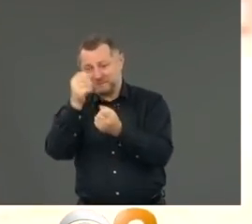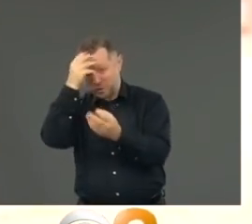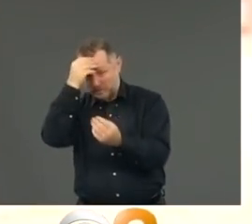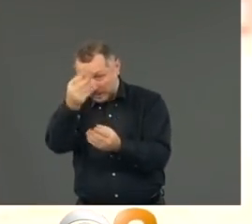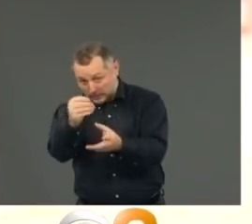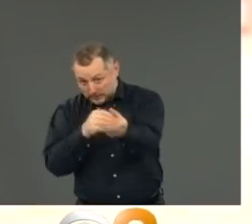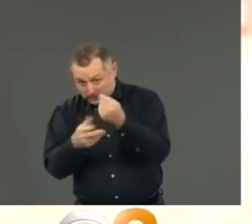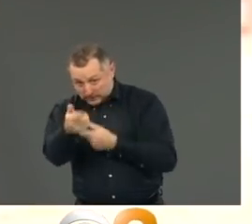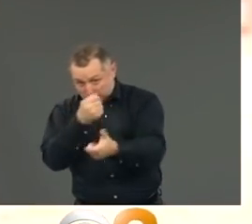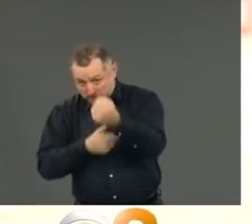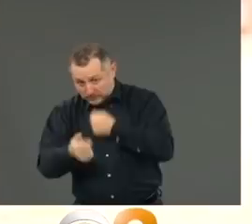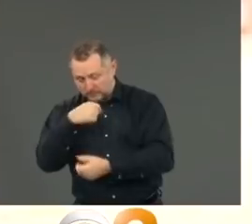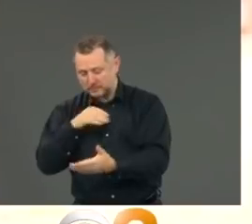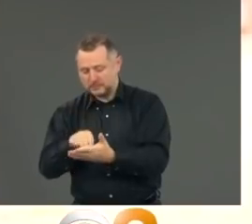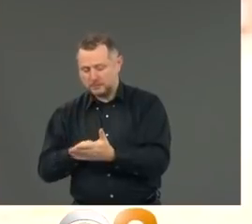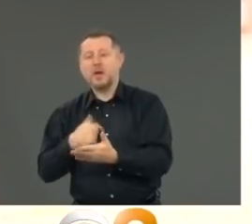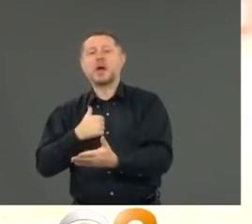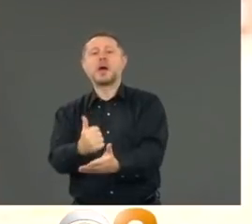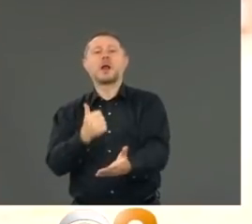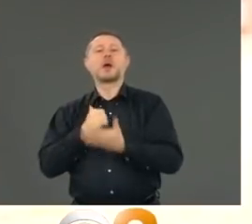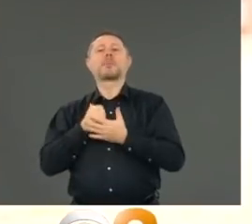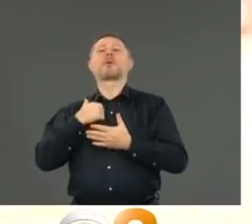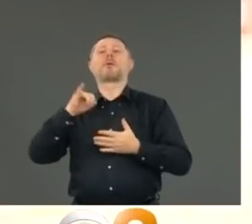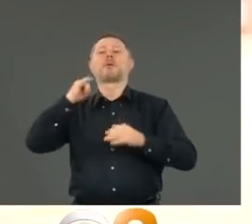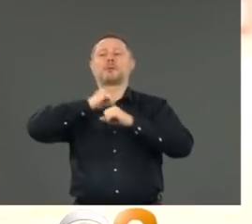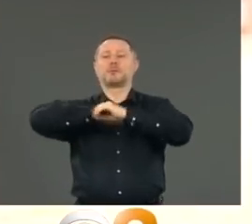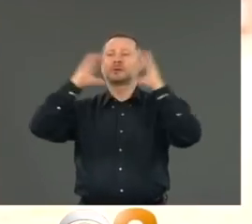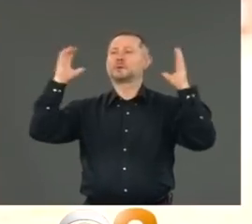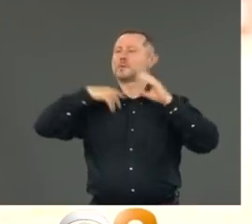YOU WERE WHEN YOU THINK YOU WERE INFECTED. HOW OLD YOU ARE